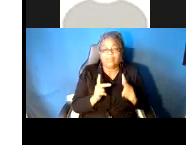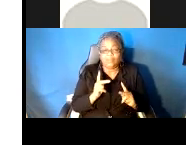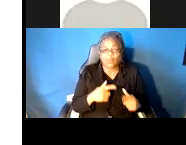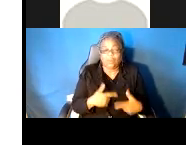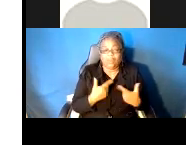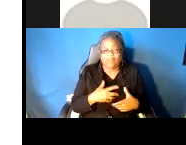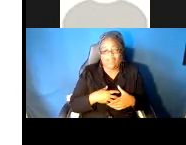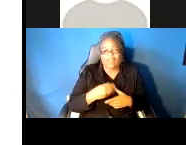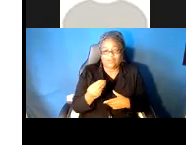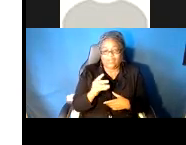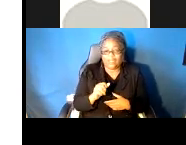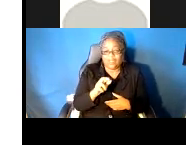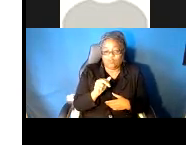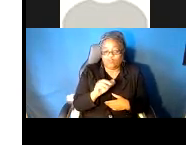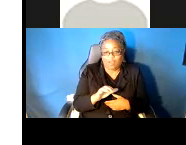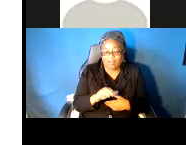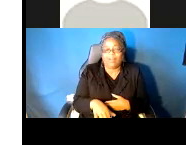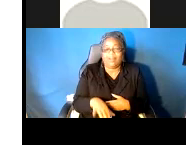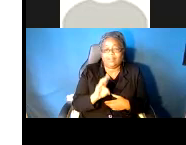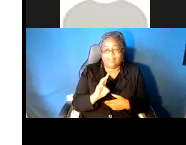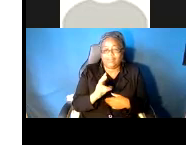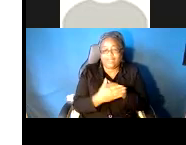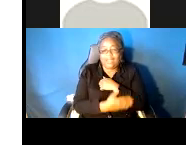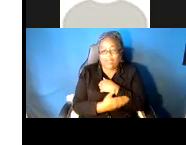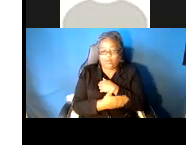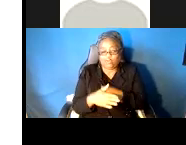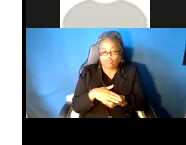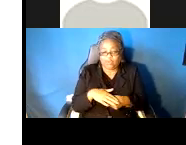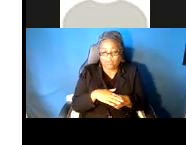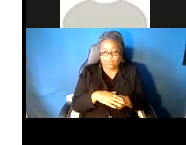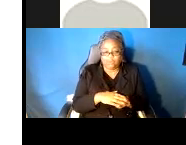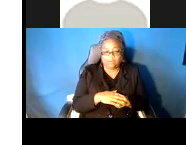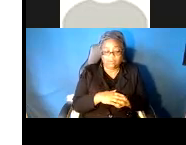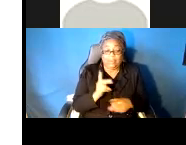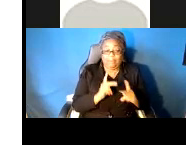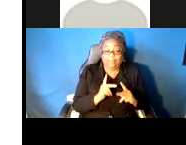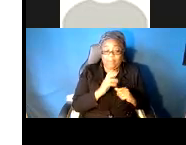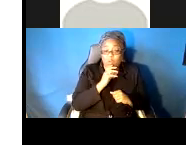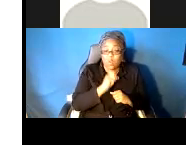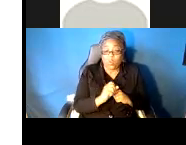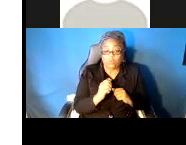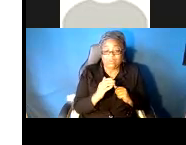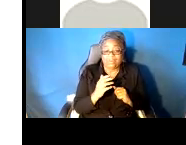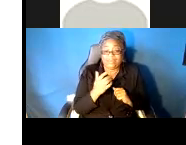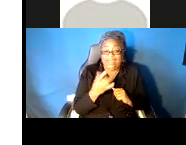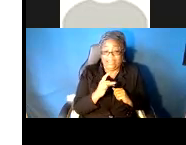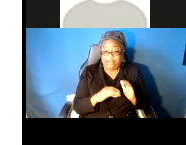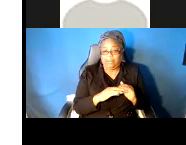of MRAC's seven-county region, people who are under the age of 18 on October 4th, 2021,